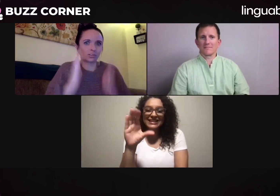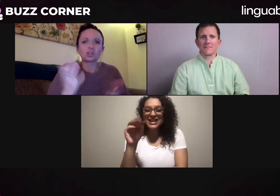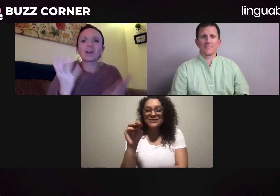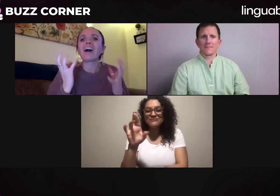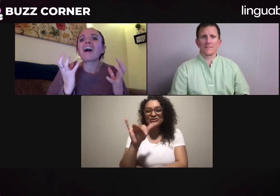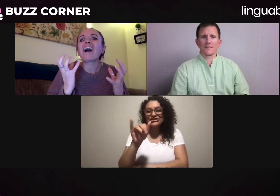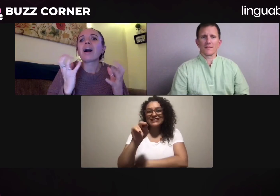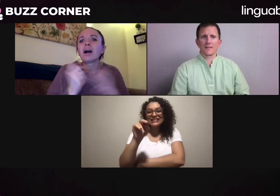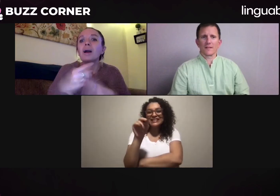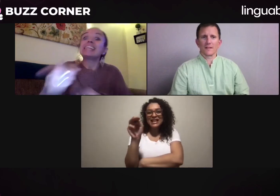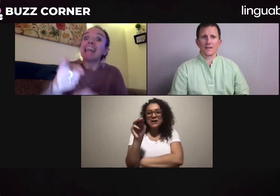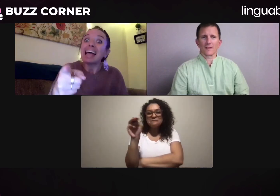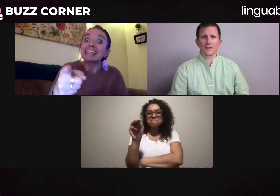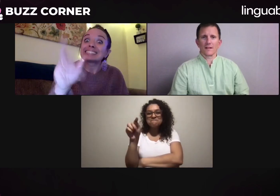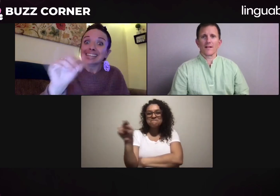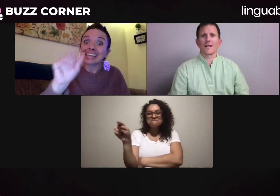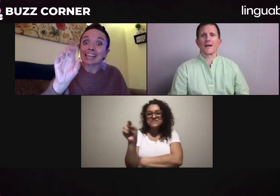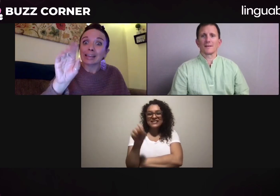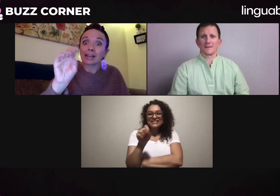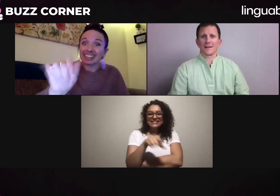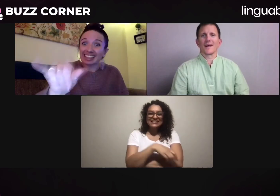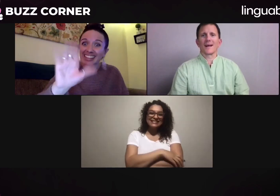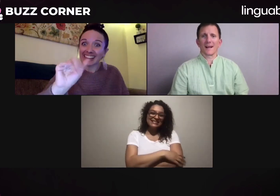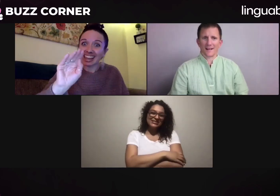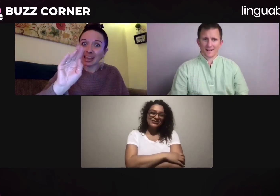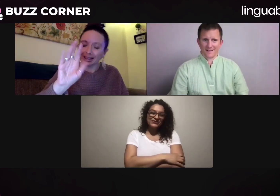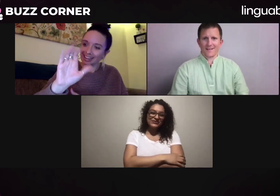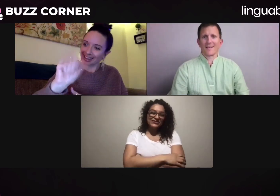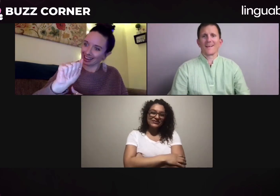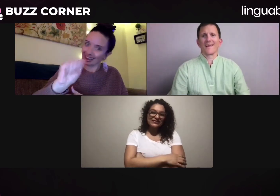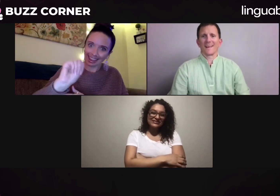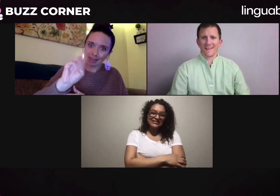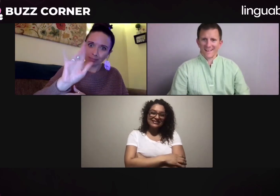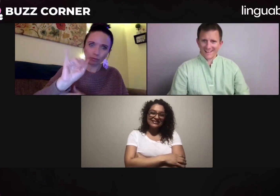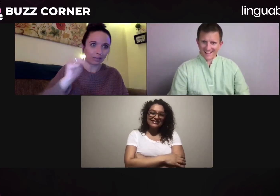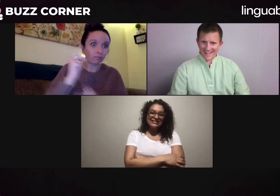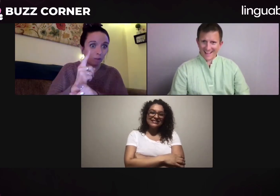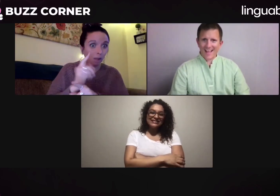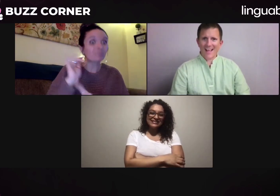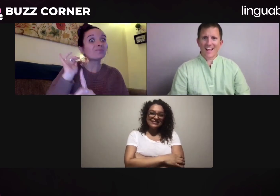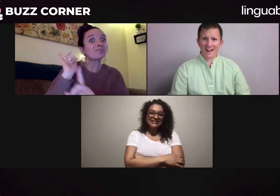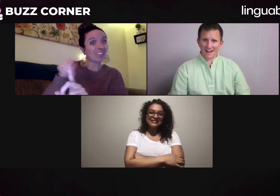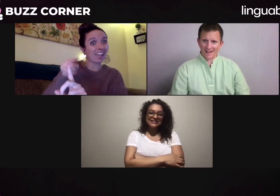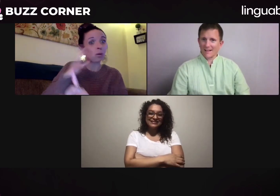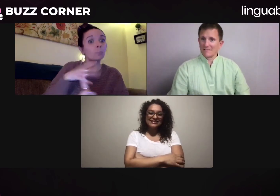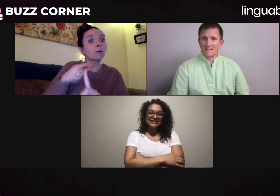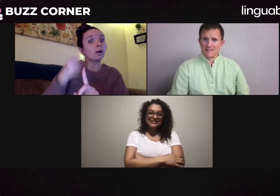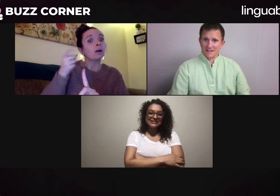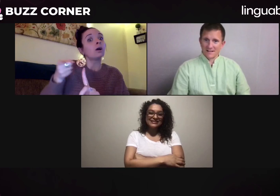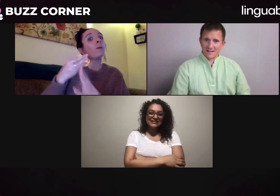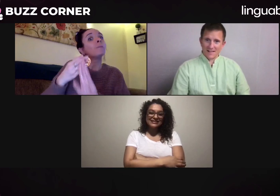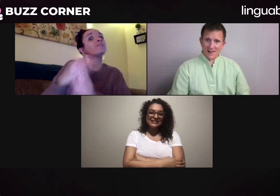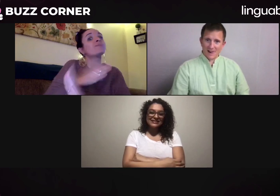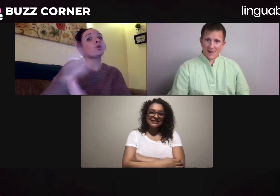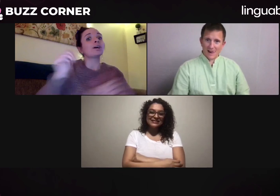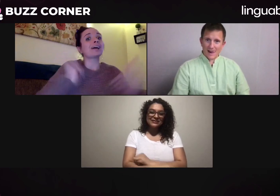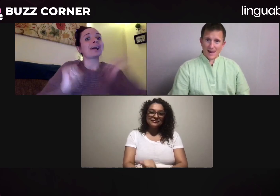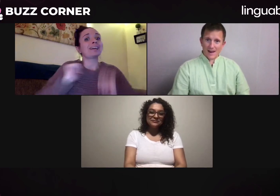Yes, yes, yes, yes, that's right. Yeah. Yeah. Cameron, before she became